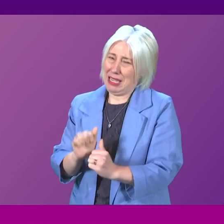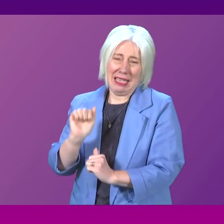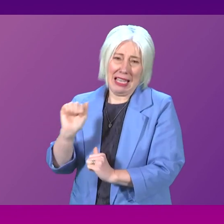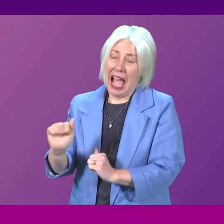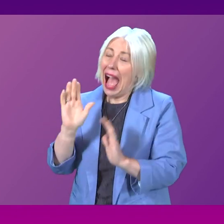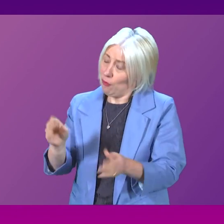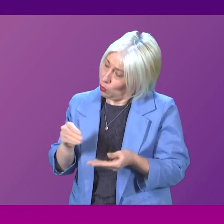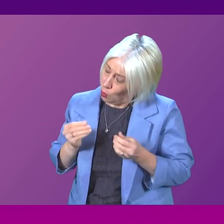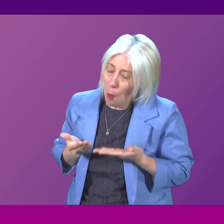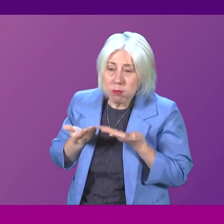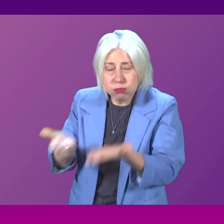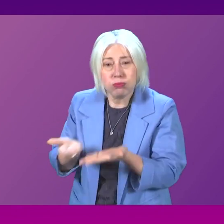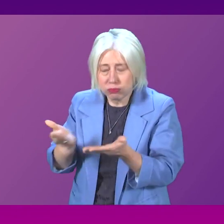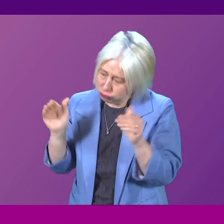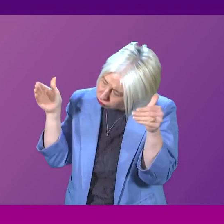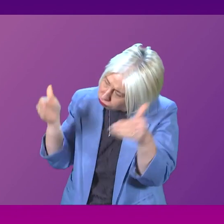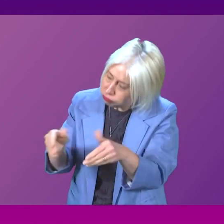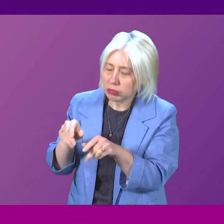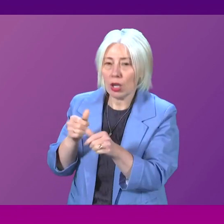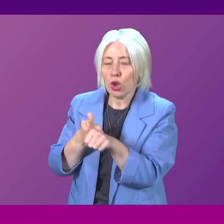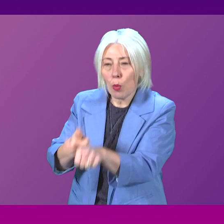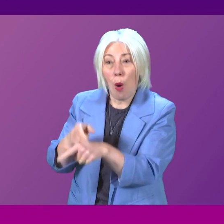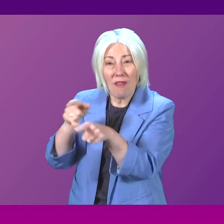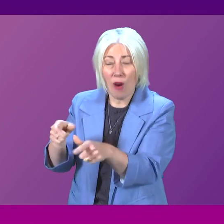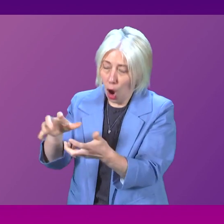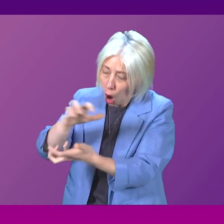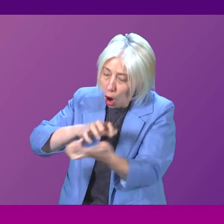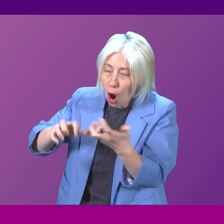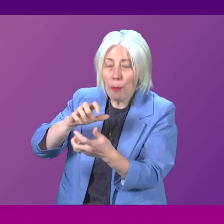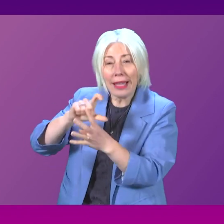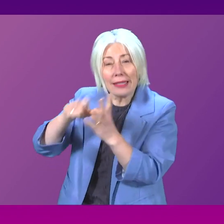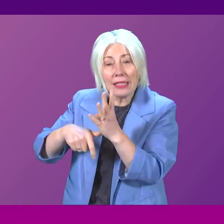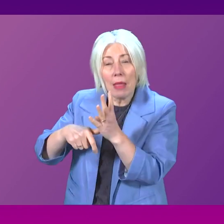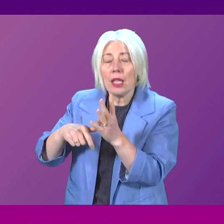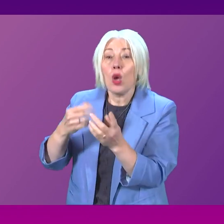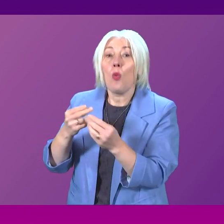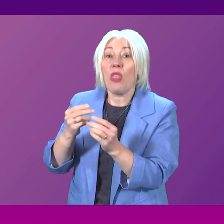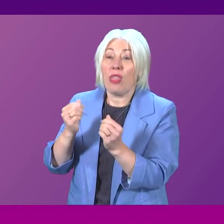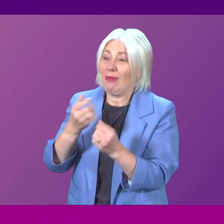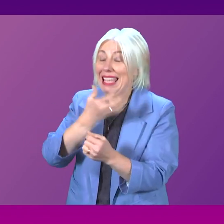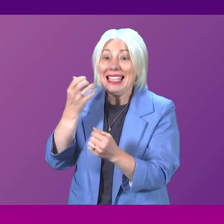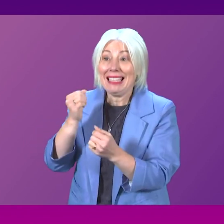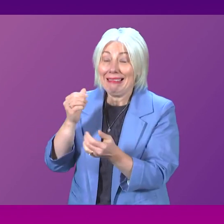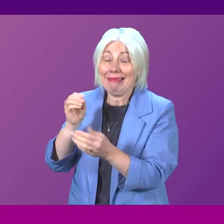provide targeted support to those with complex disabilities for their energy bills—but so, too, does the Scottish Government.